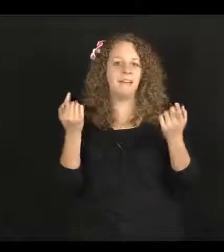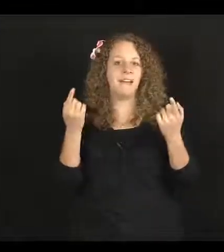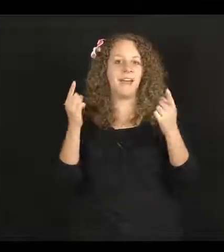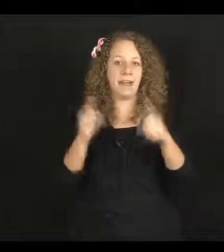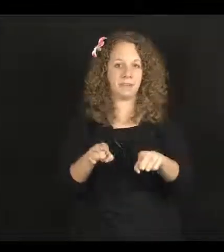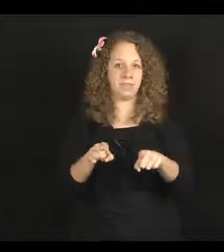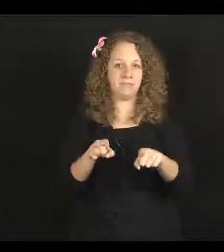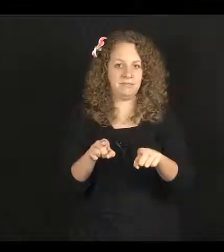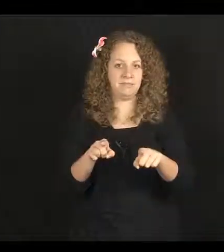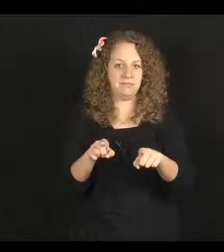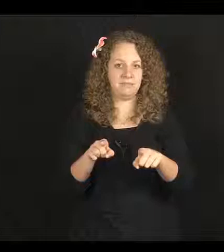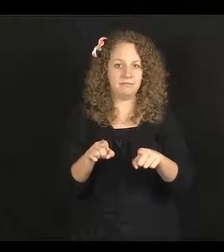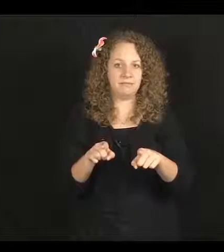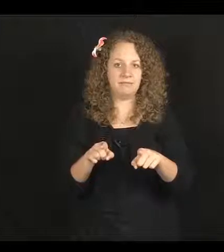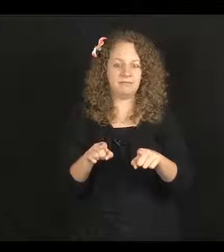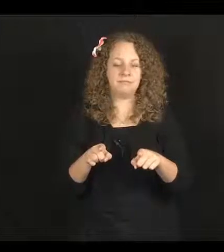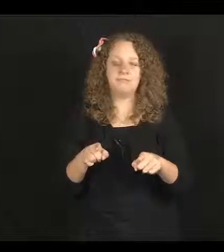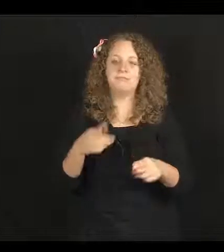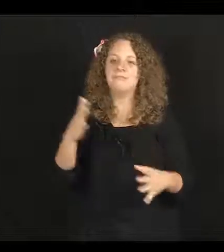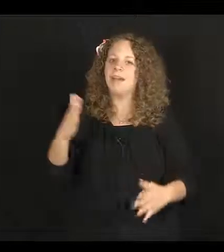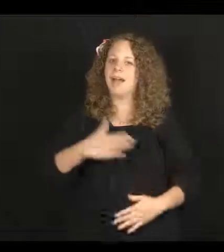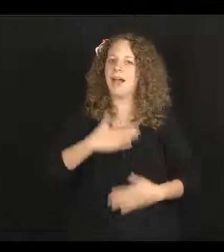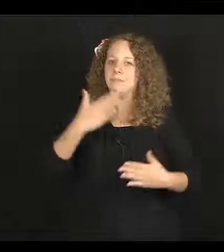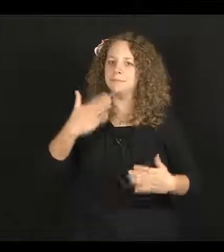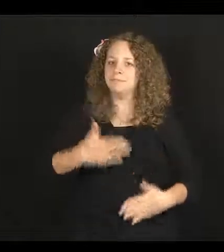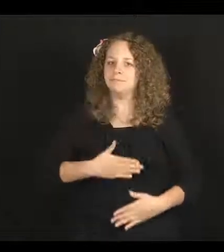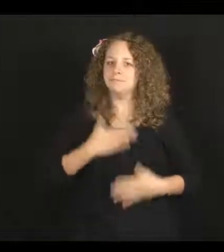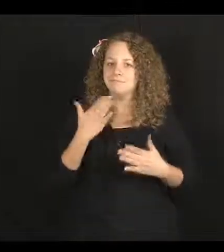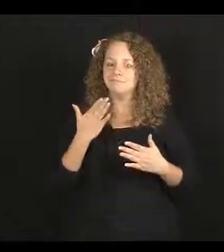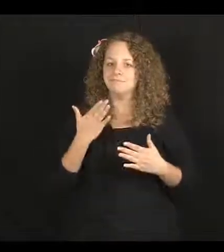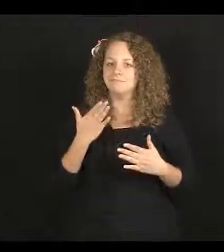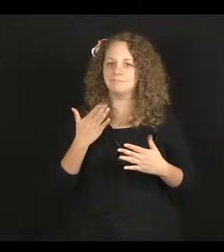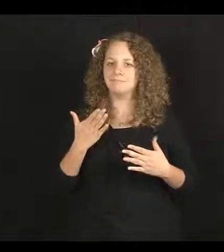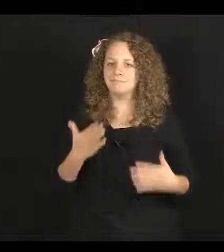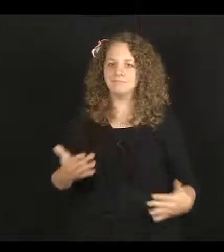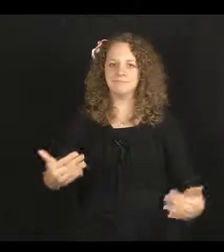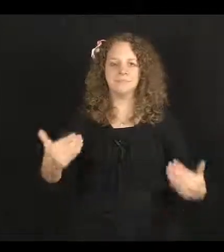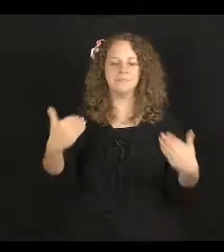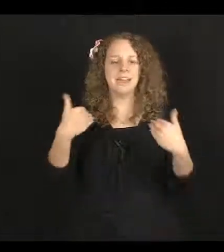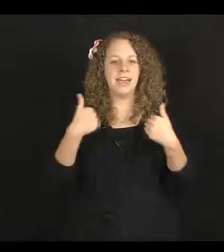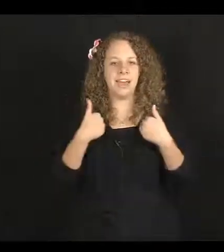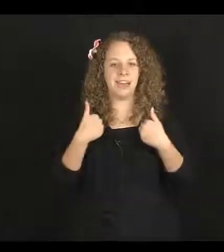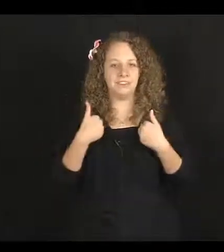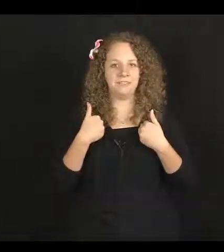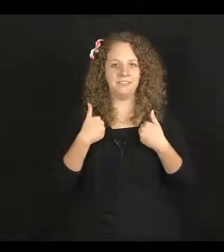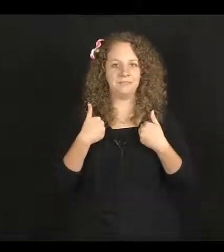HAPPEN HAPPY HAVE